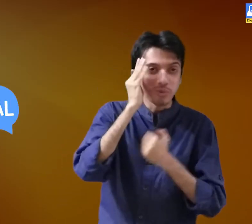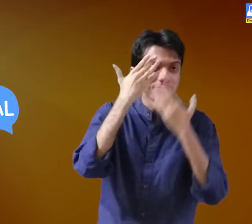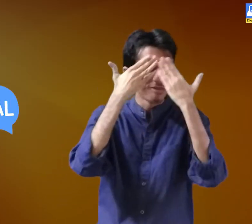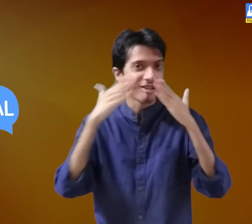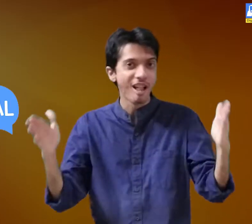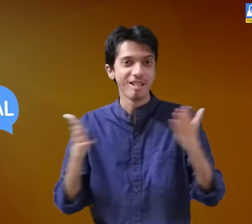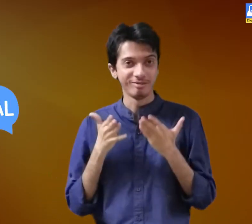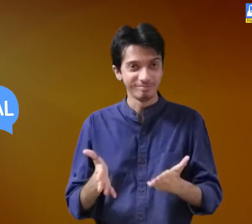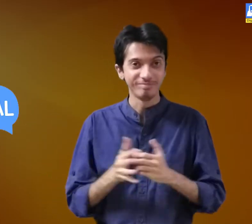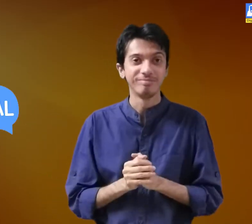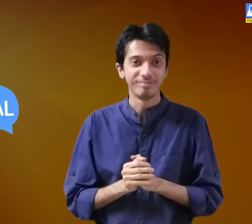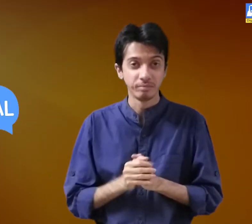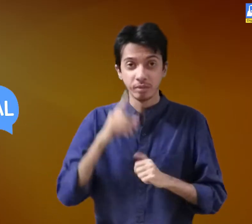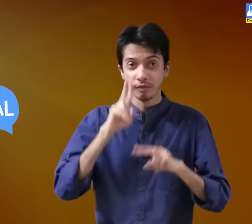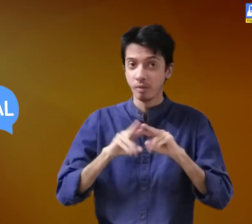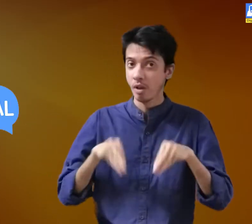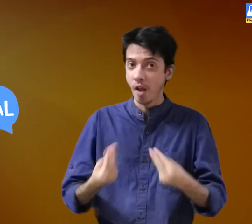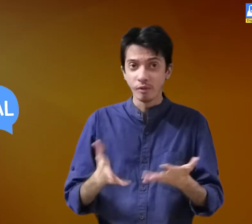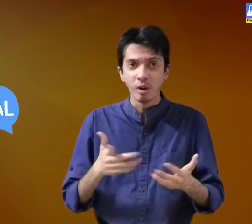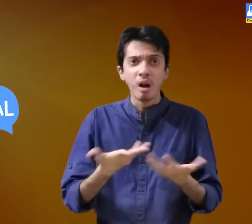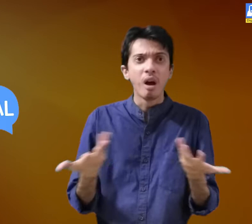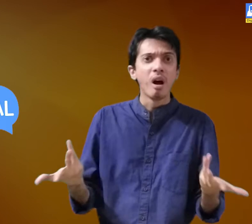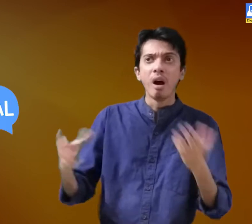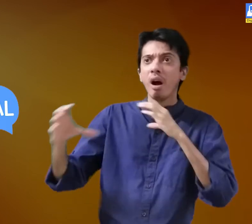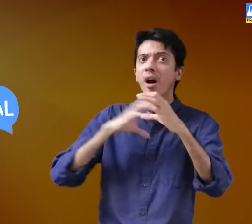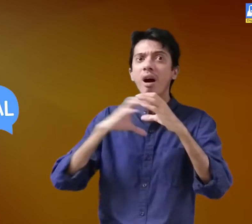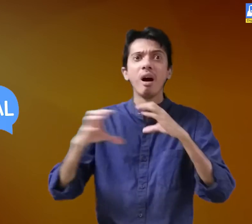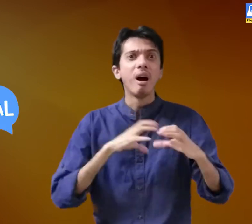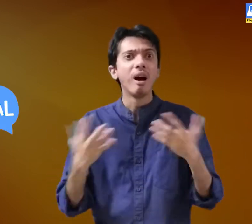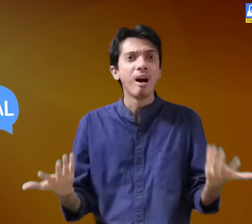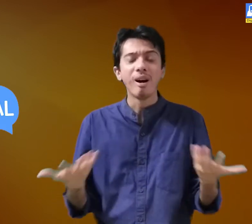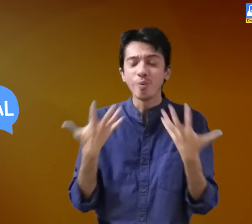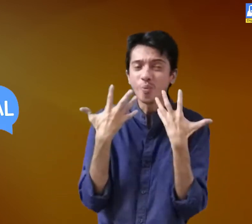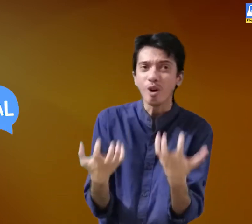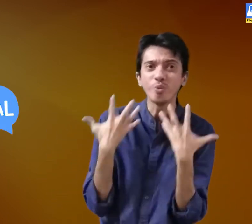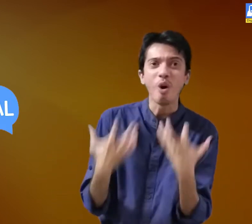emotions with each other through this language if they will not get exposure of this language